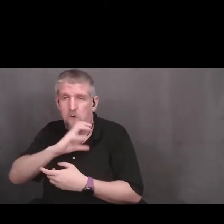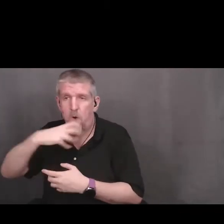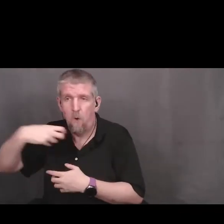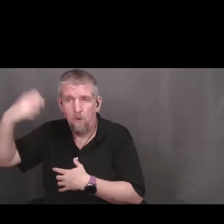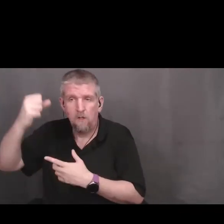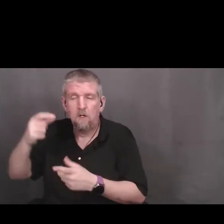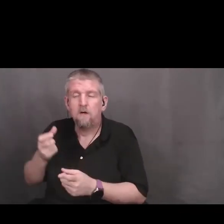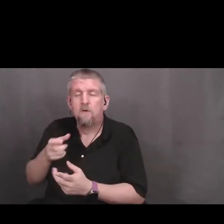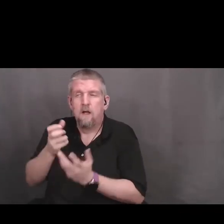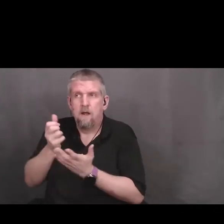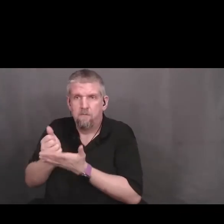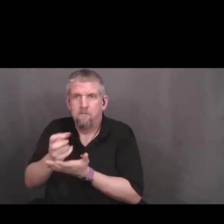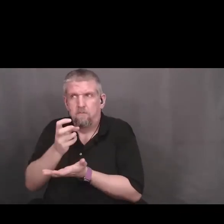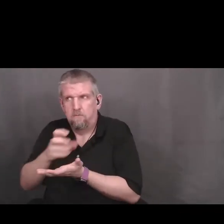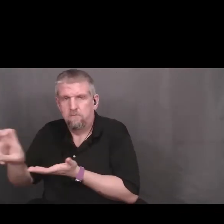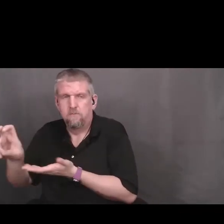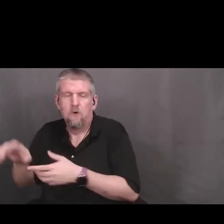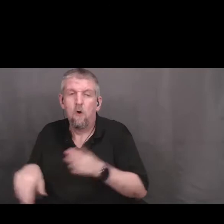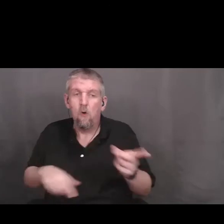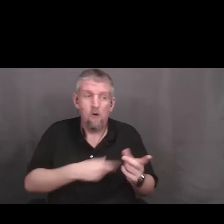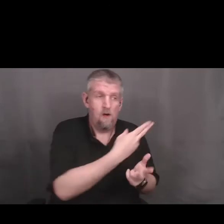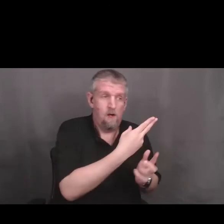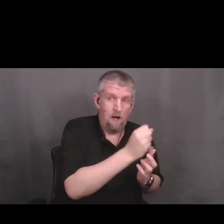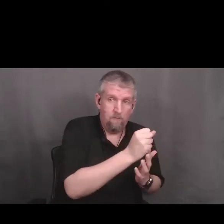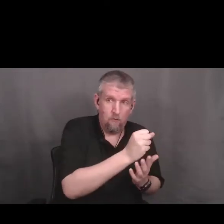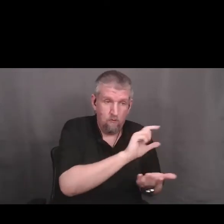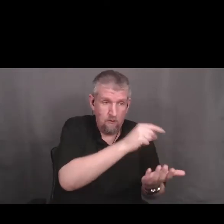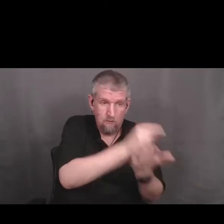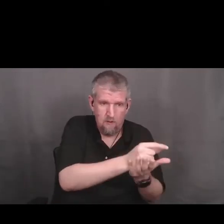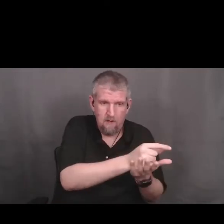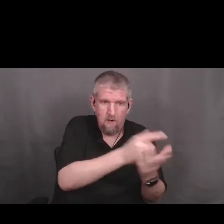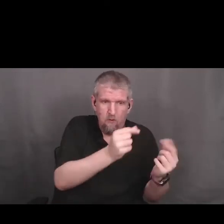to employment or school, so, very good resource there